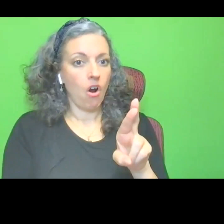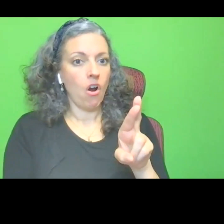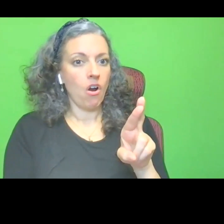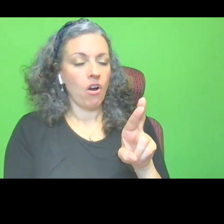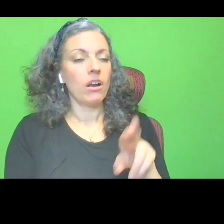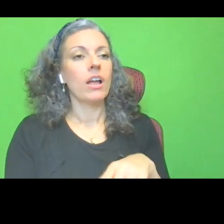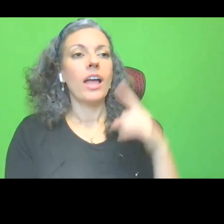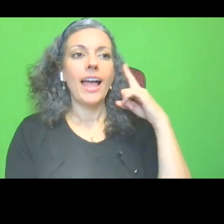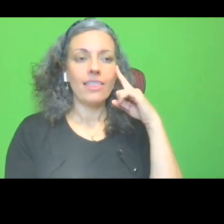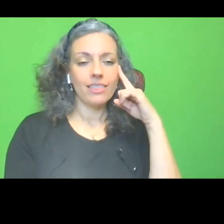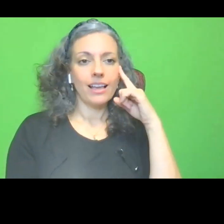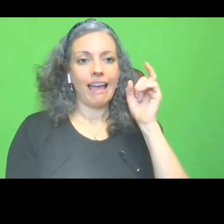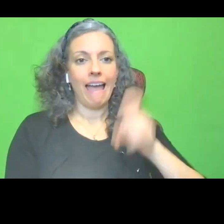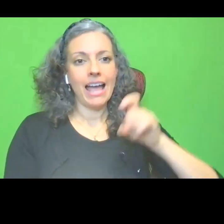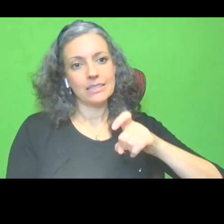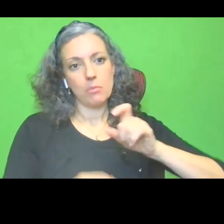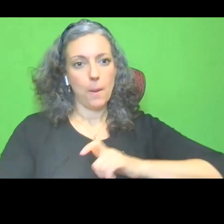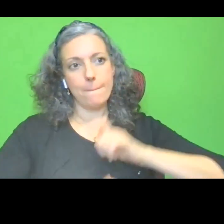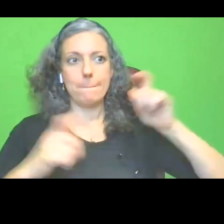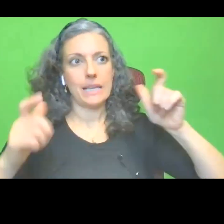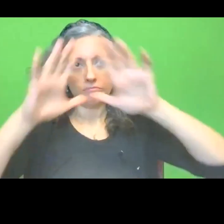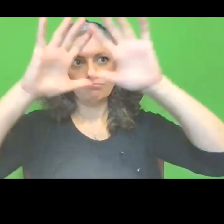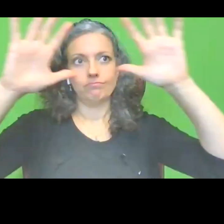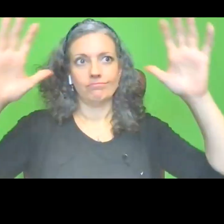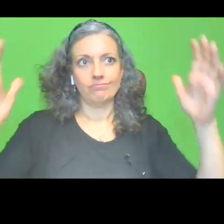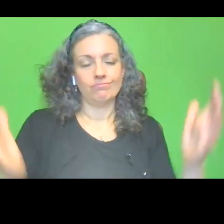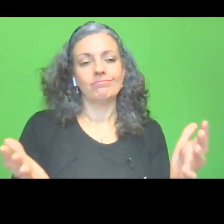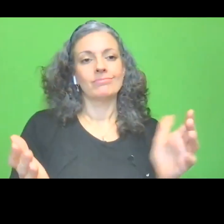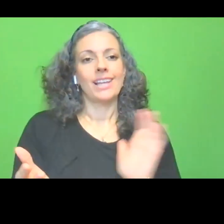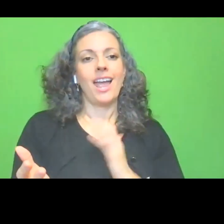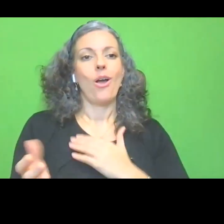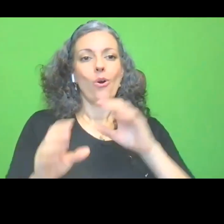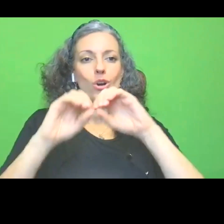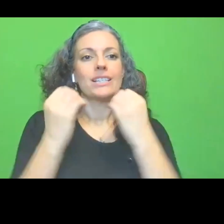I think it has to be a really big umbrella that we put over our organizations.